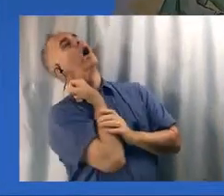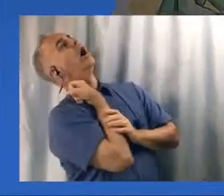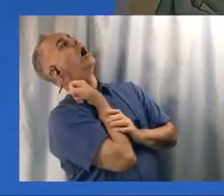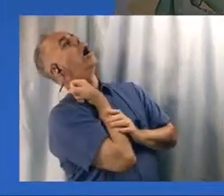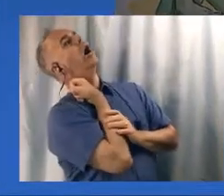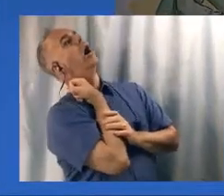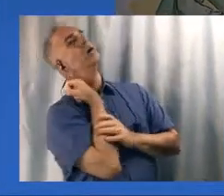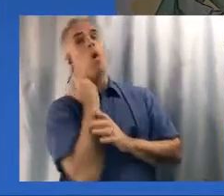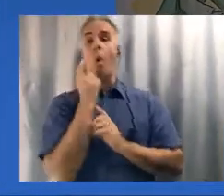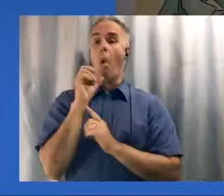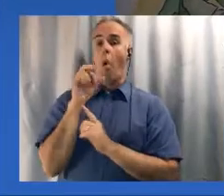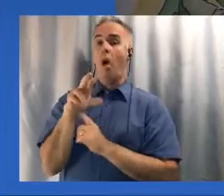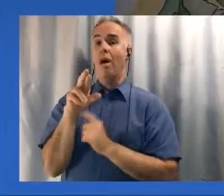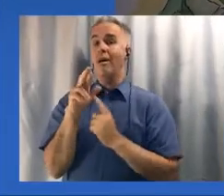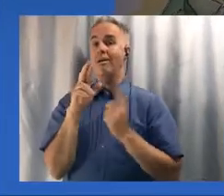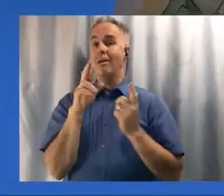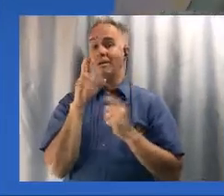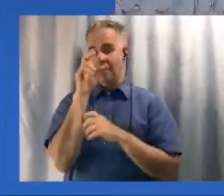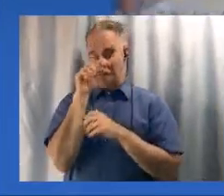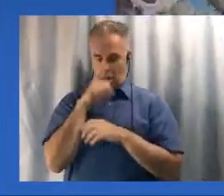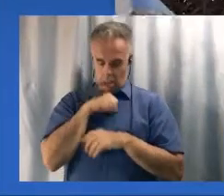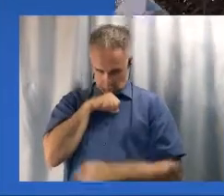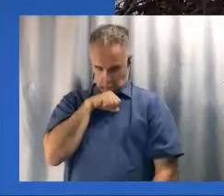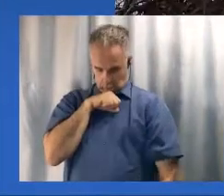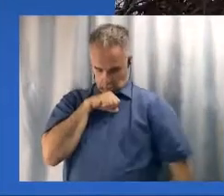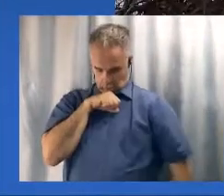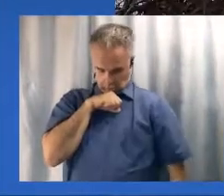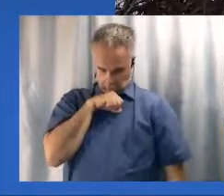(That would be hard to do.)